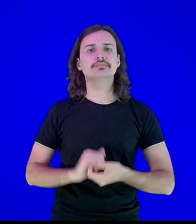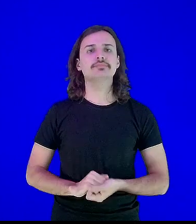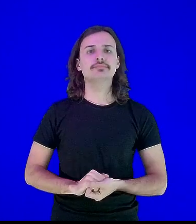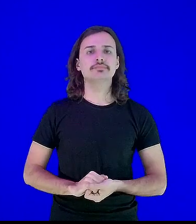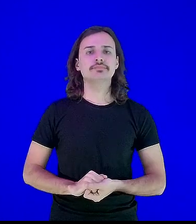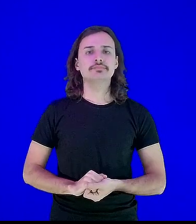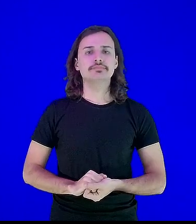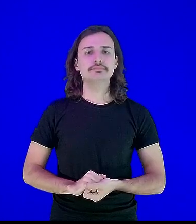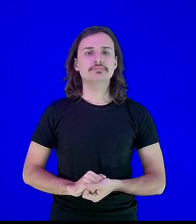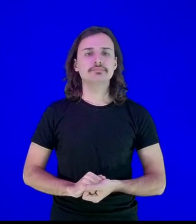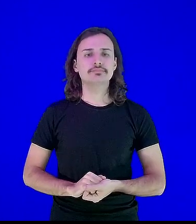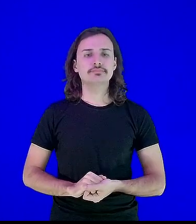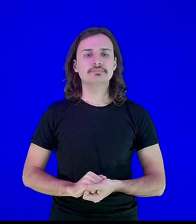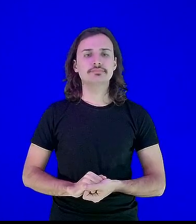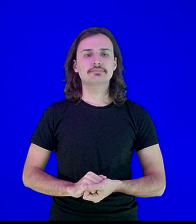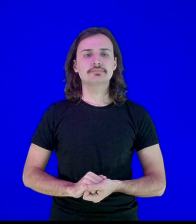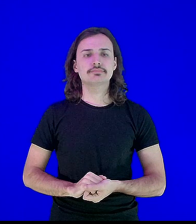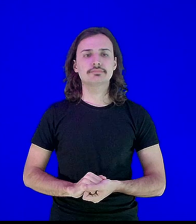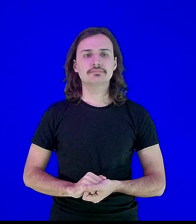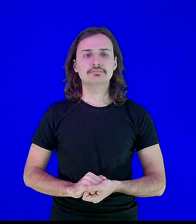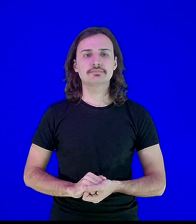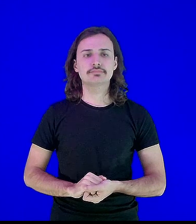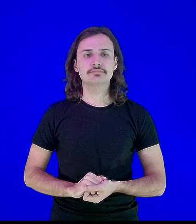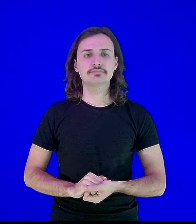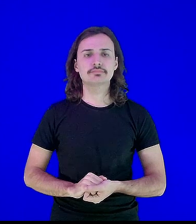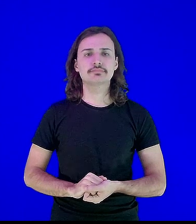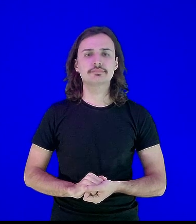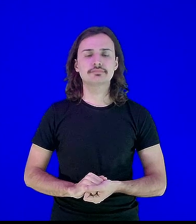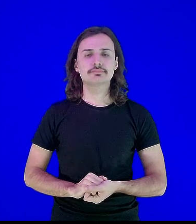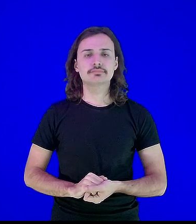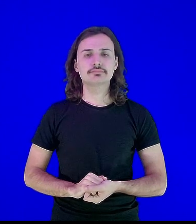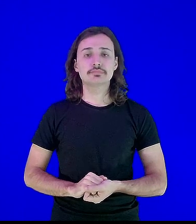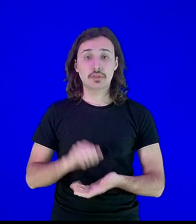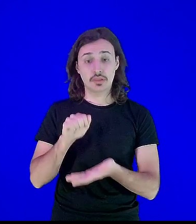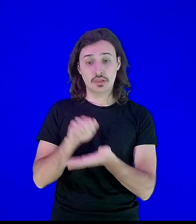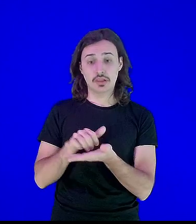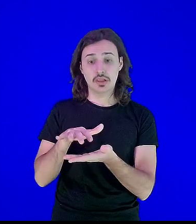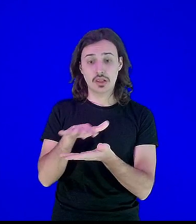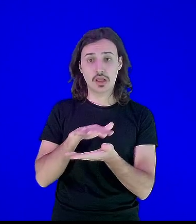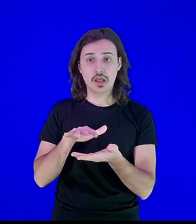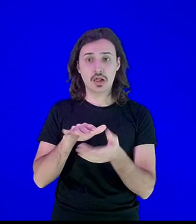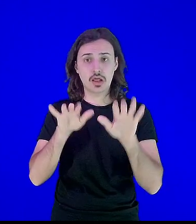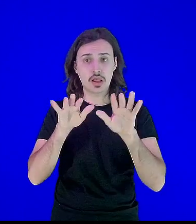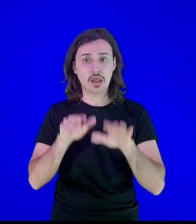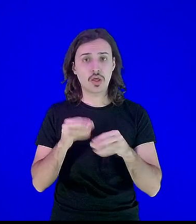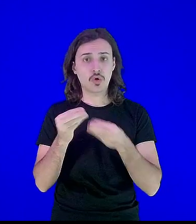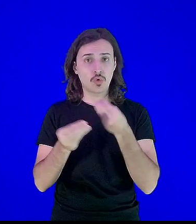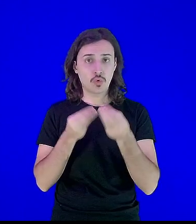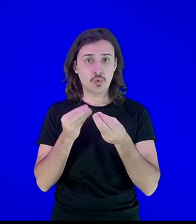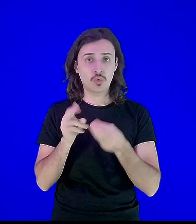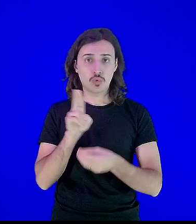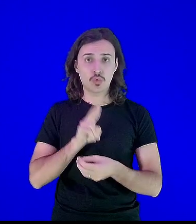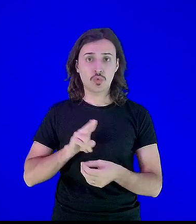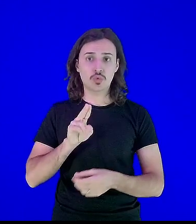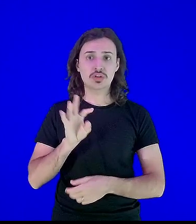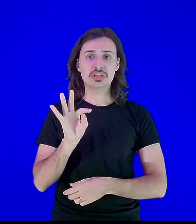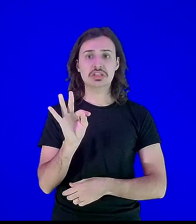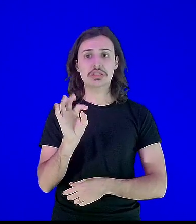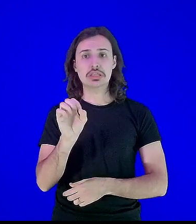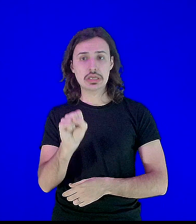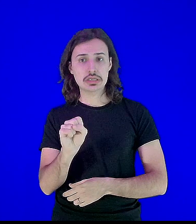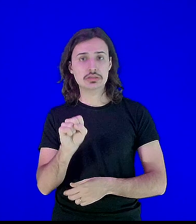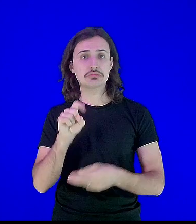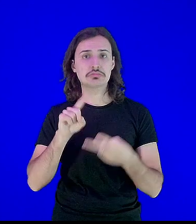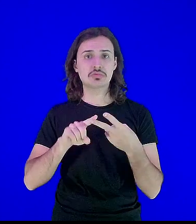also LetraSinal is built using Typescript, Vite and Vue.Js